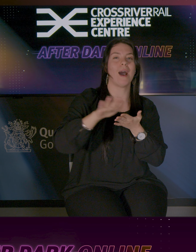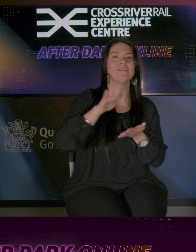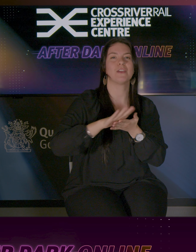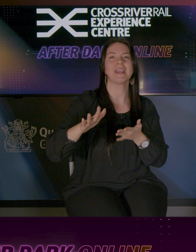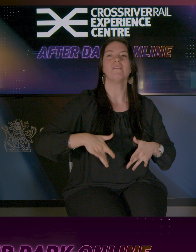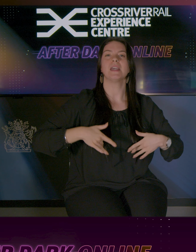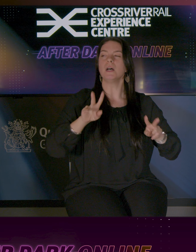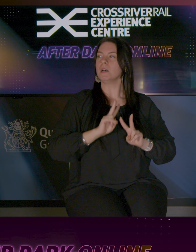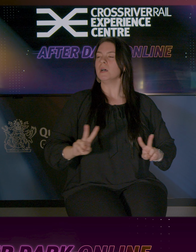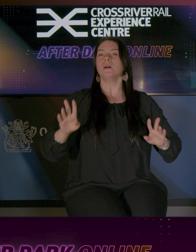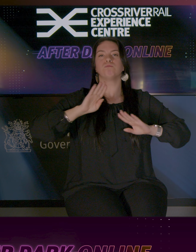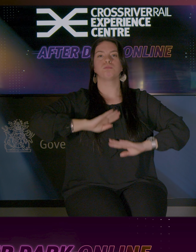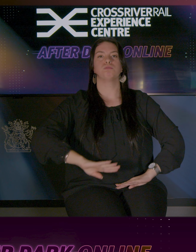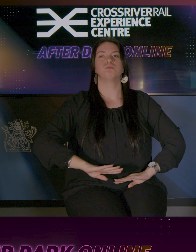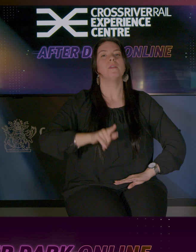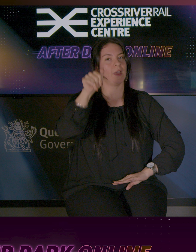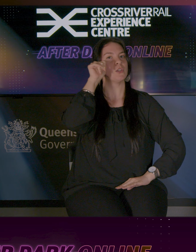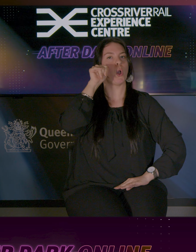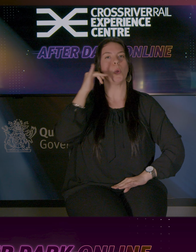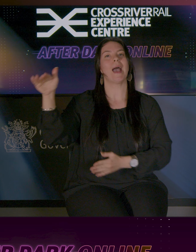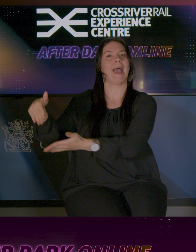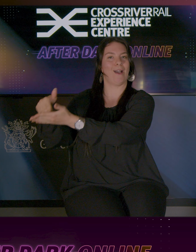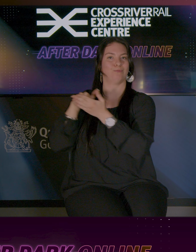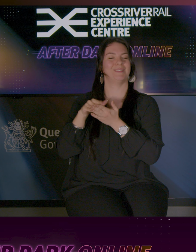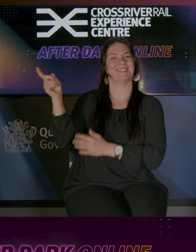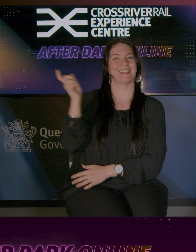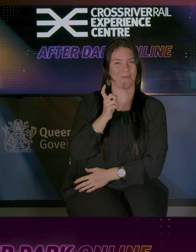that their call has been answered and help is on the way during an emergency